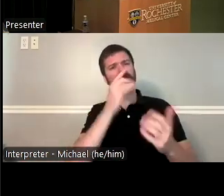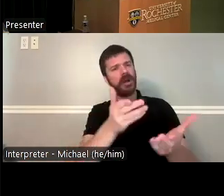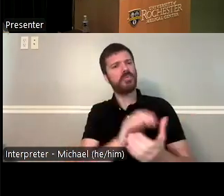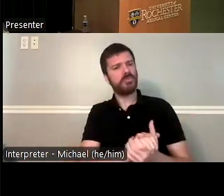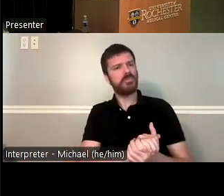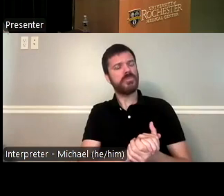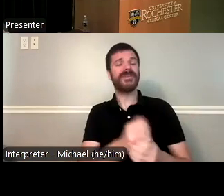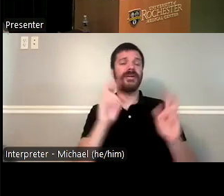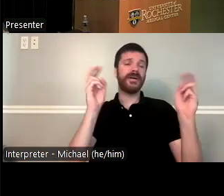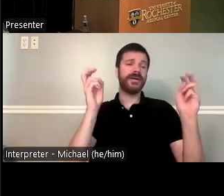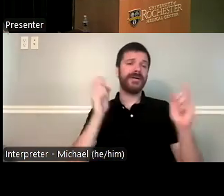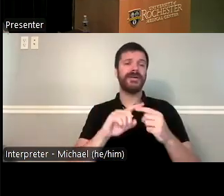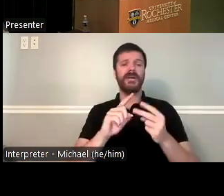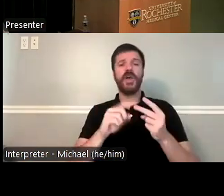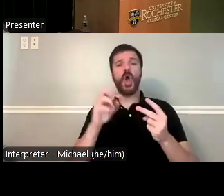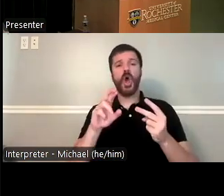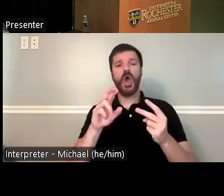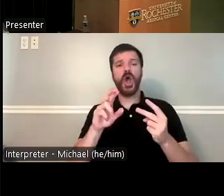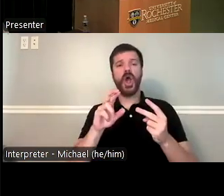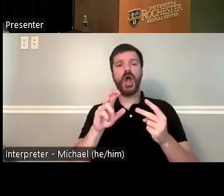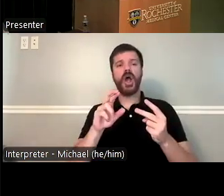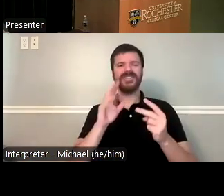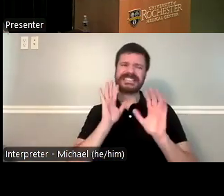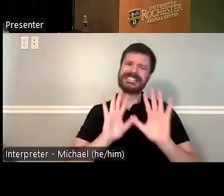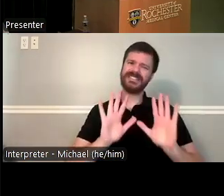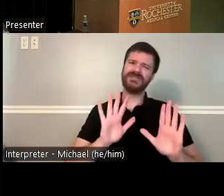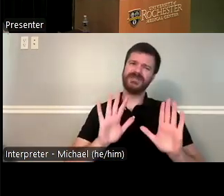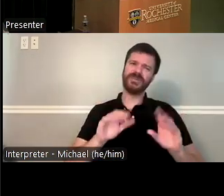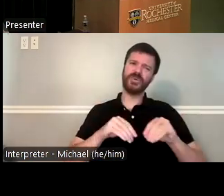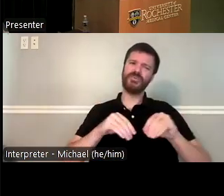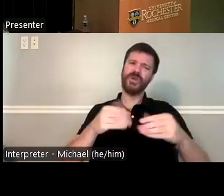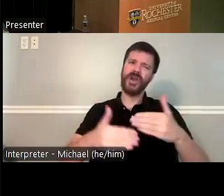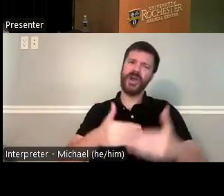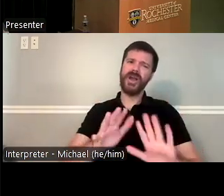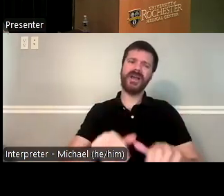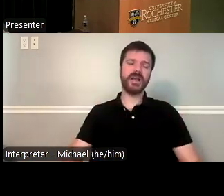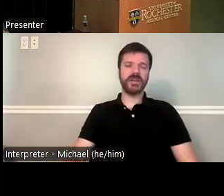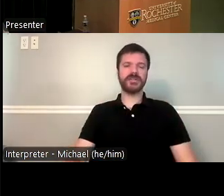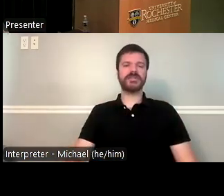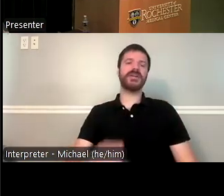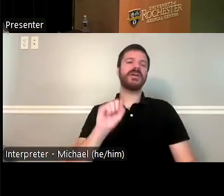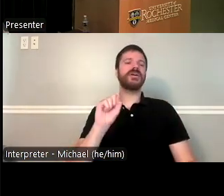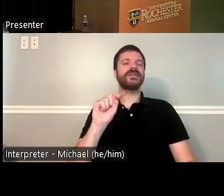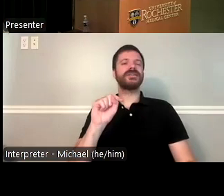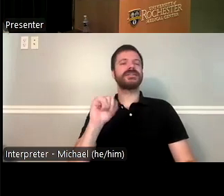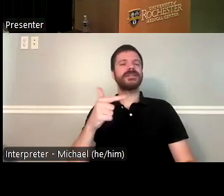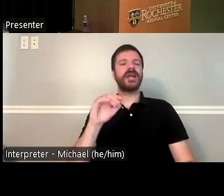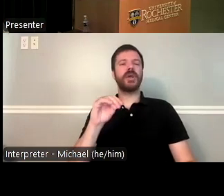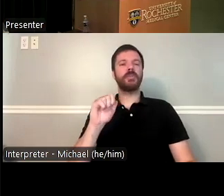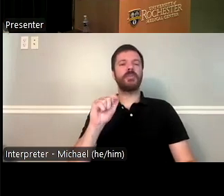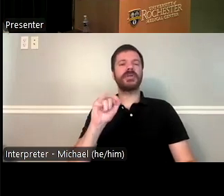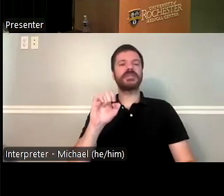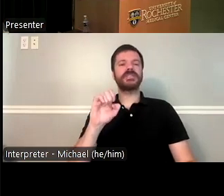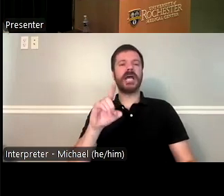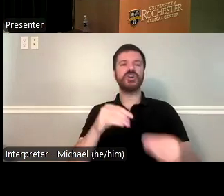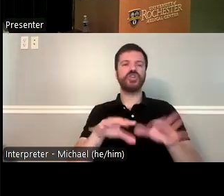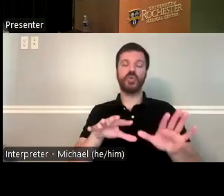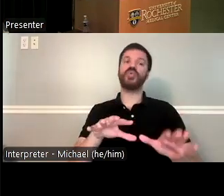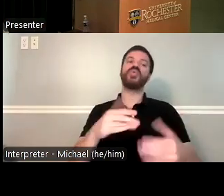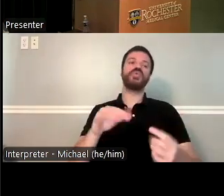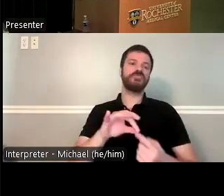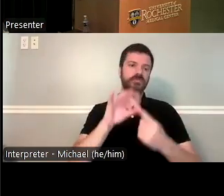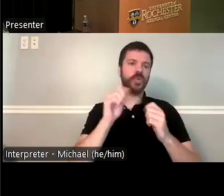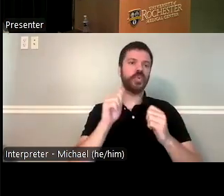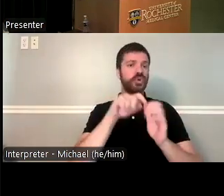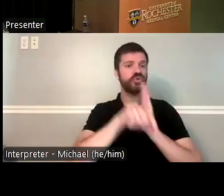or really pushing to move forward and stigmatized losses particularly with suicide uh with drug um